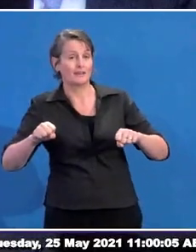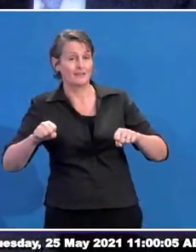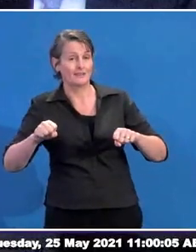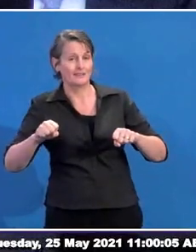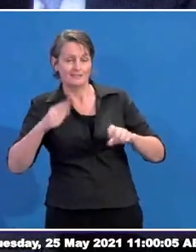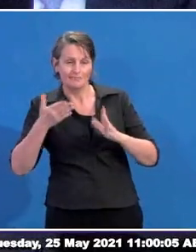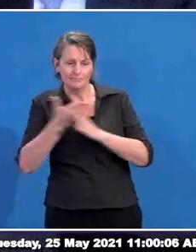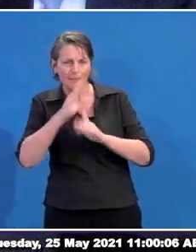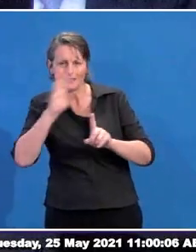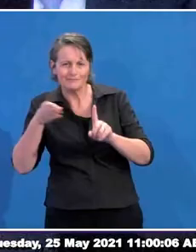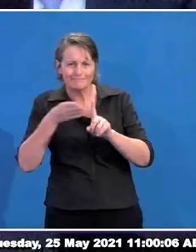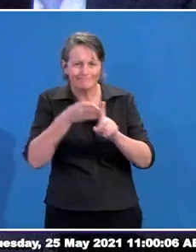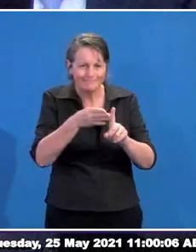Yeah, sorry. (CROSSTALK)